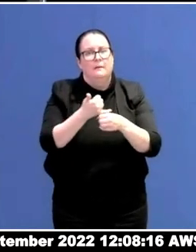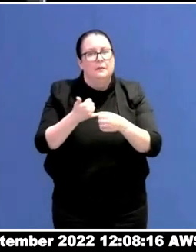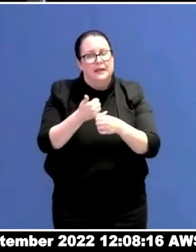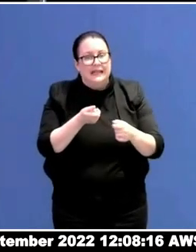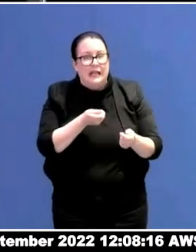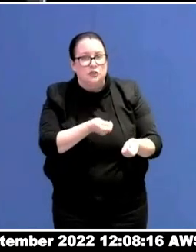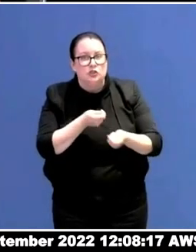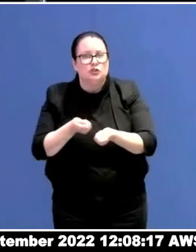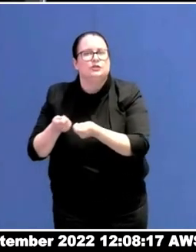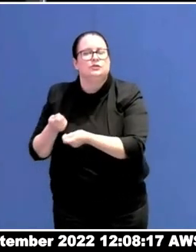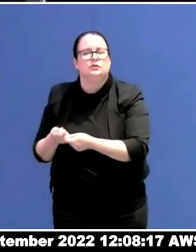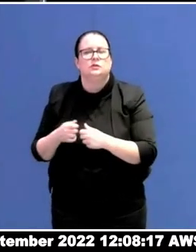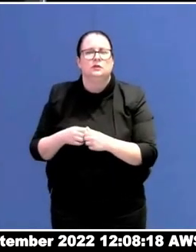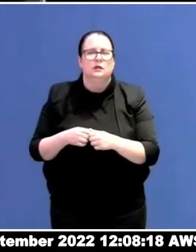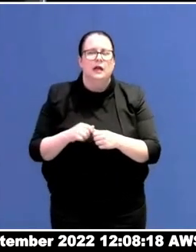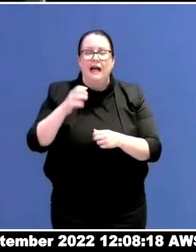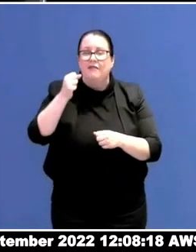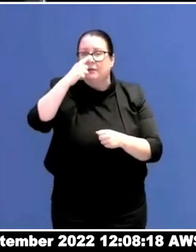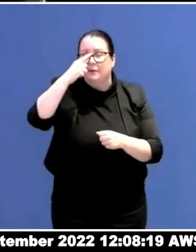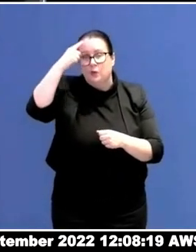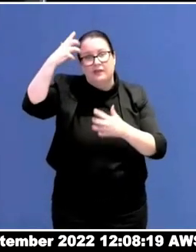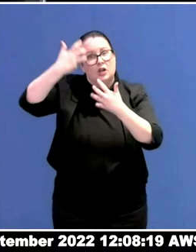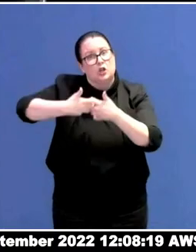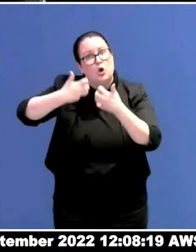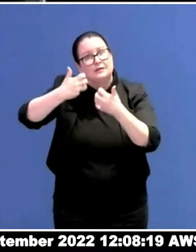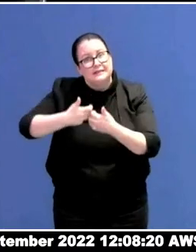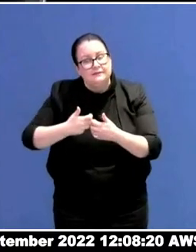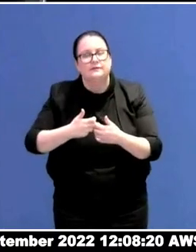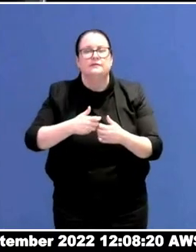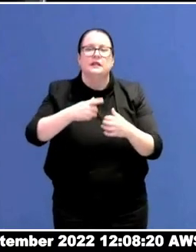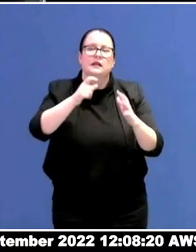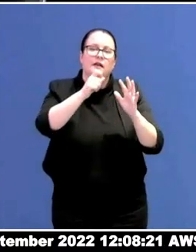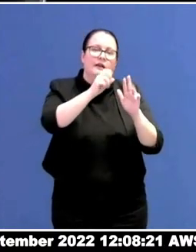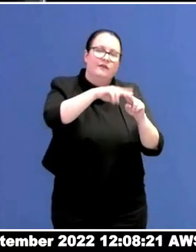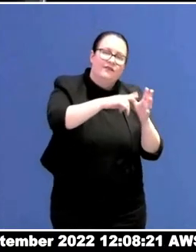But, you know, there was cognitive impairment, the FASD, the ADHD, the dyslexia.